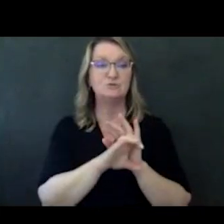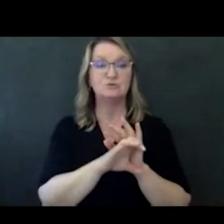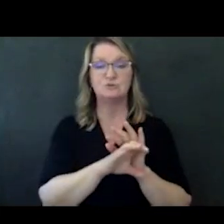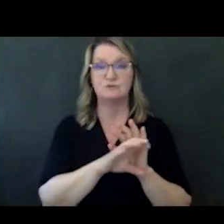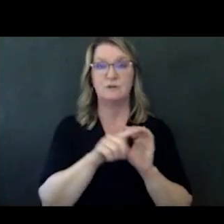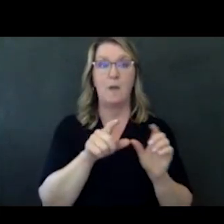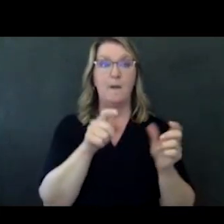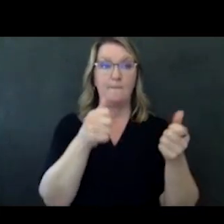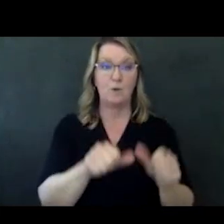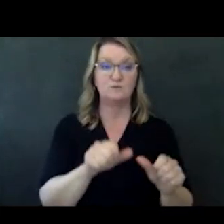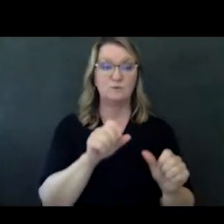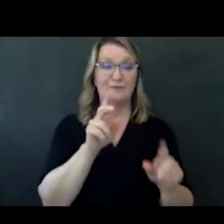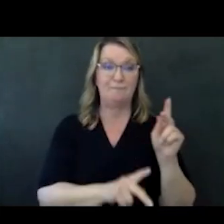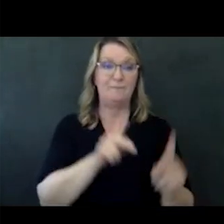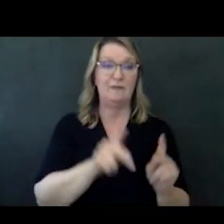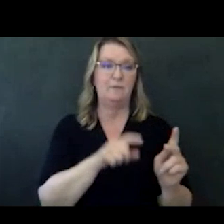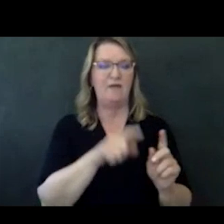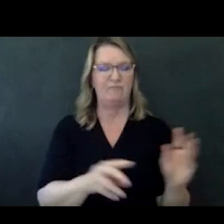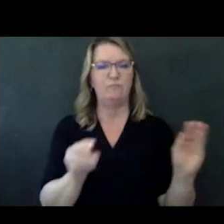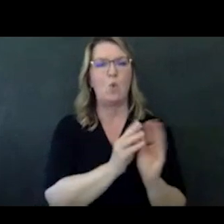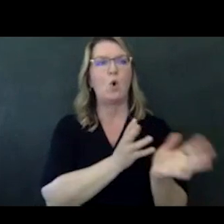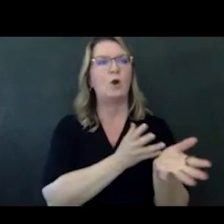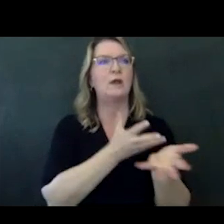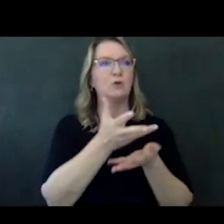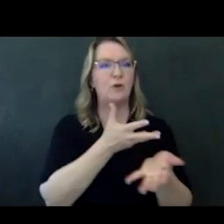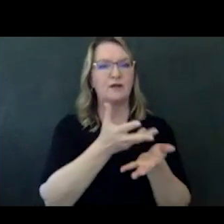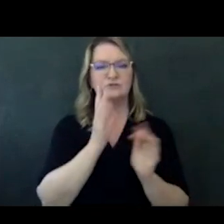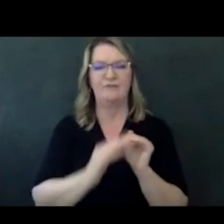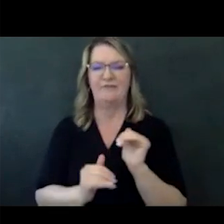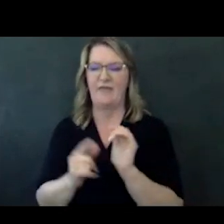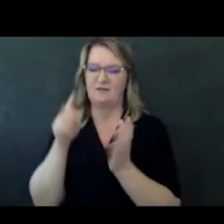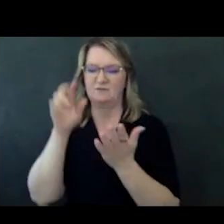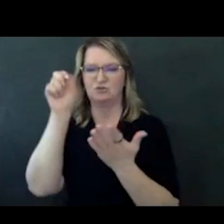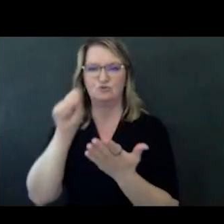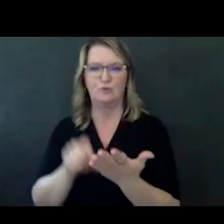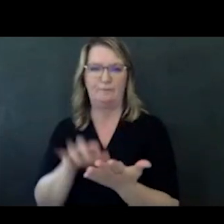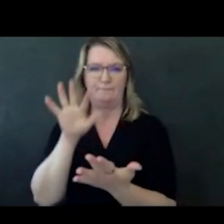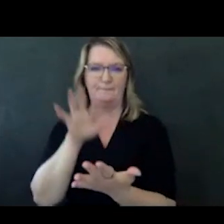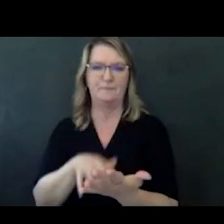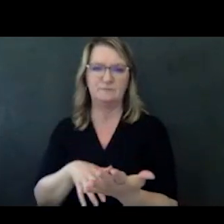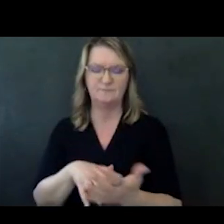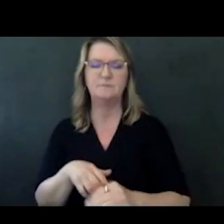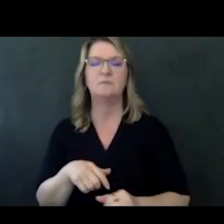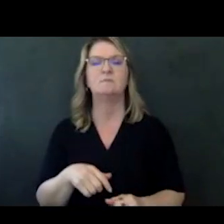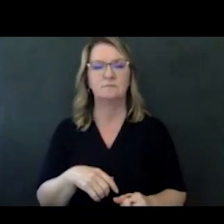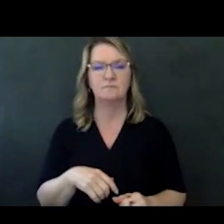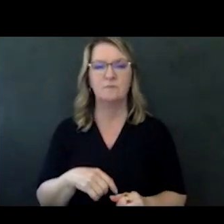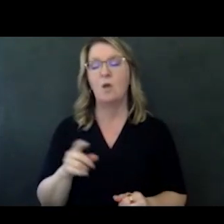more interaction than carefully crafted scripts. All this is to say, we've also found leveraging